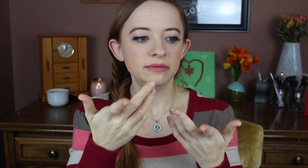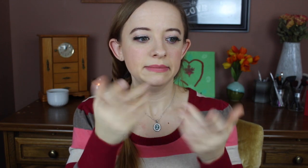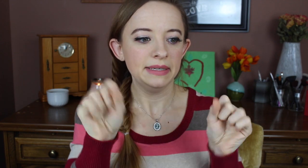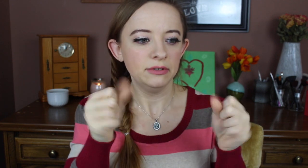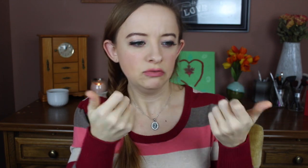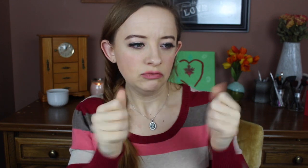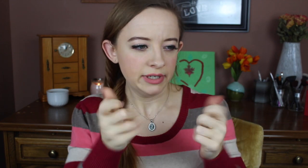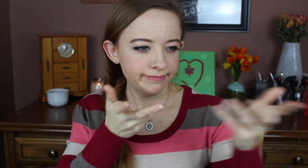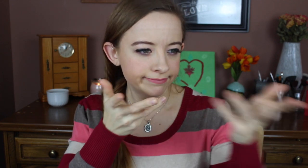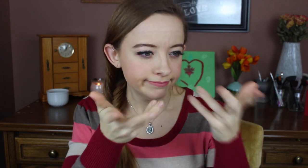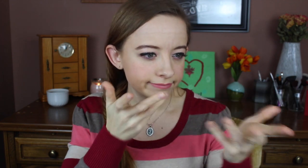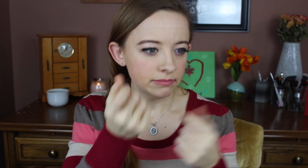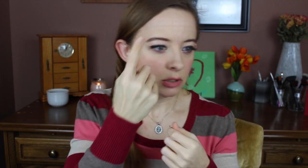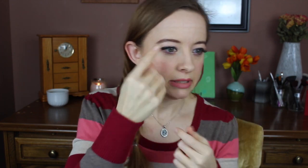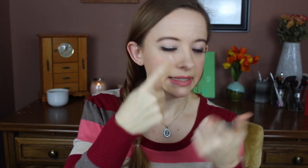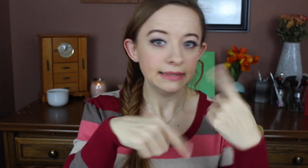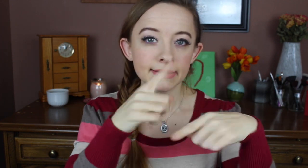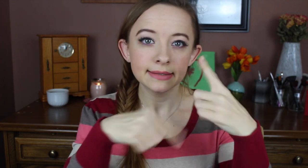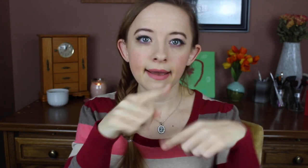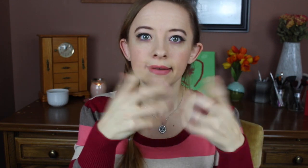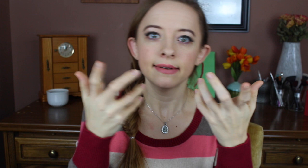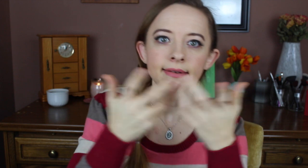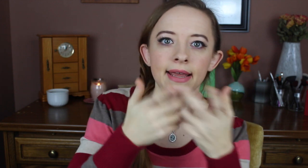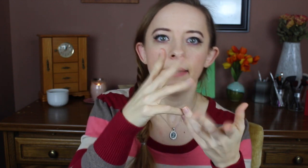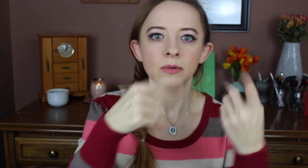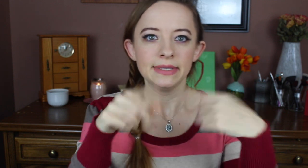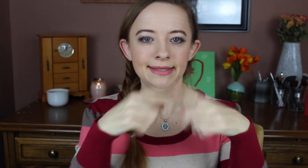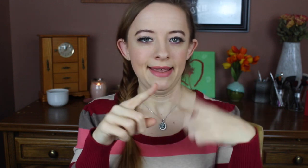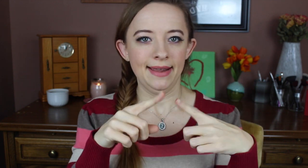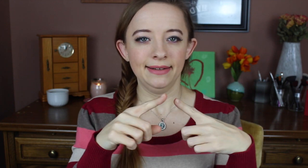interpreter you might have to try and work with somebody and understand what